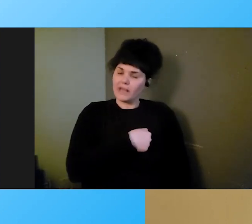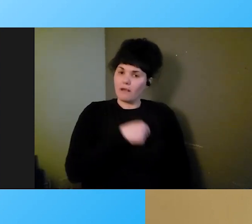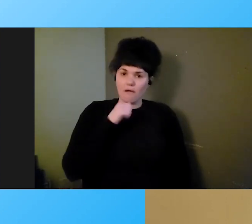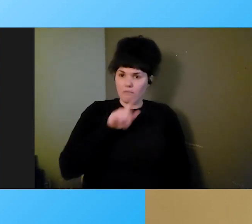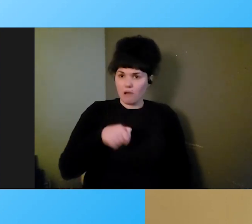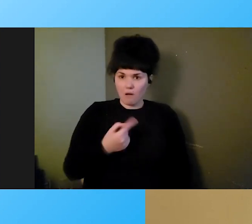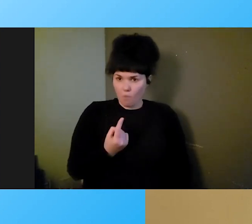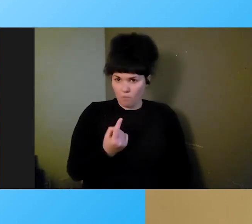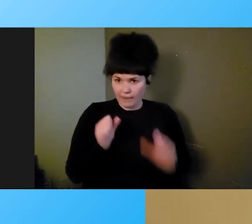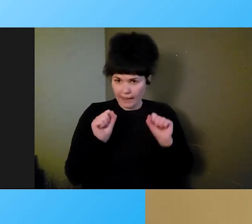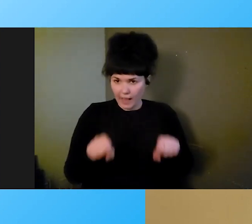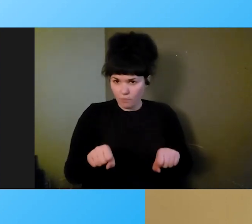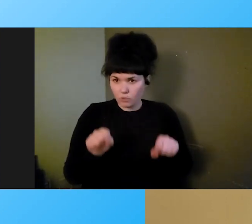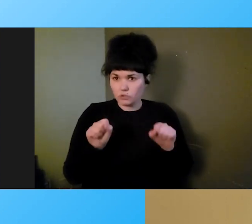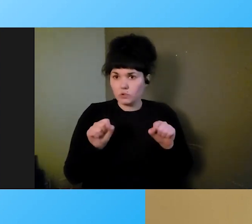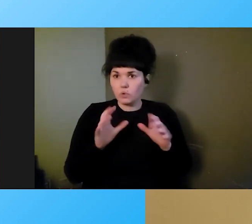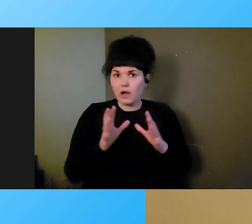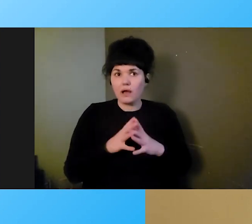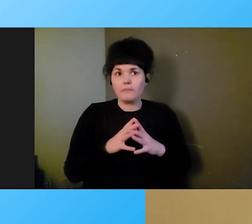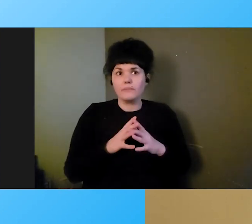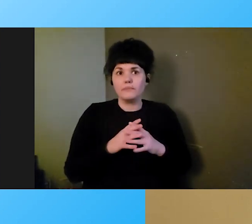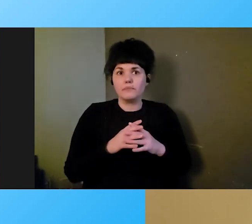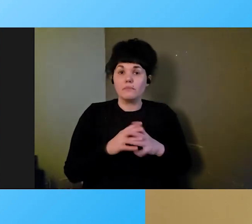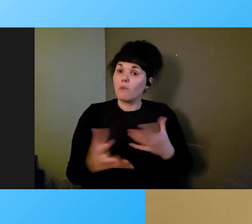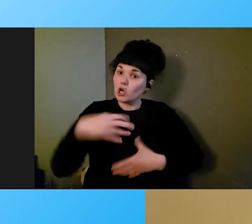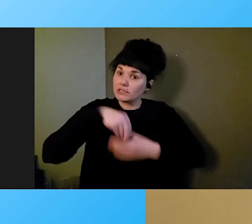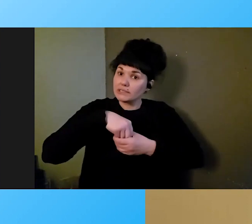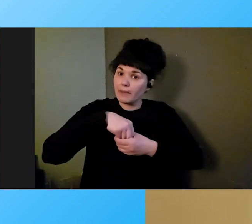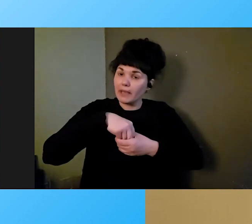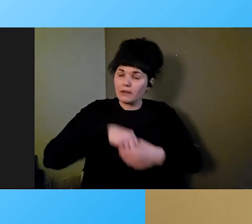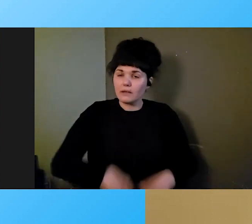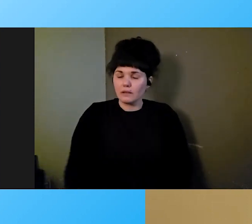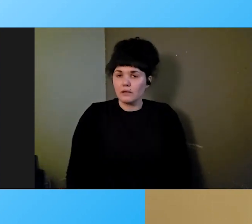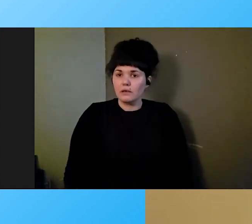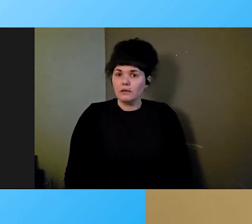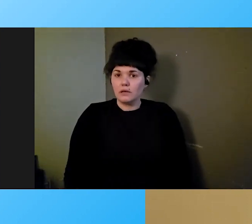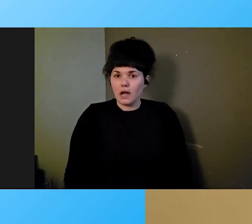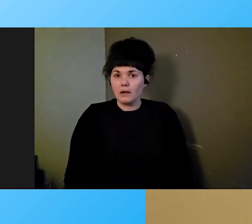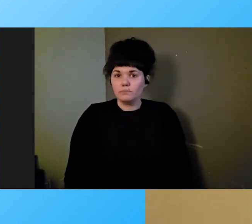able to participate but not only